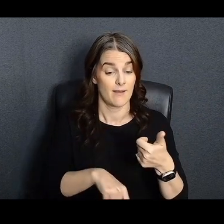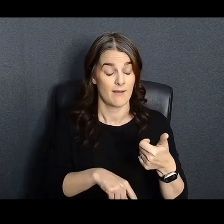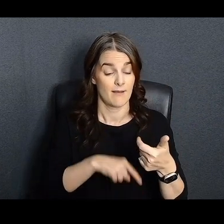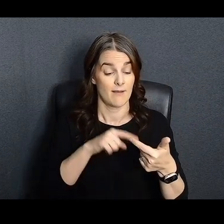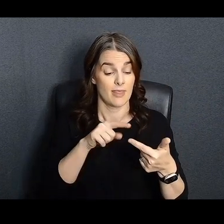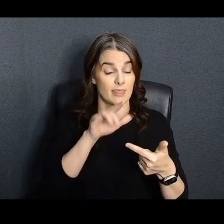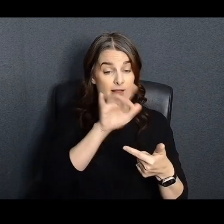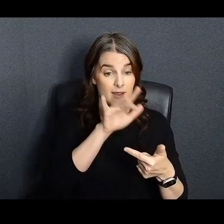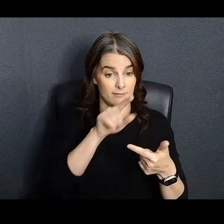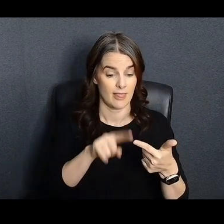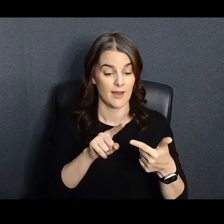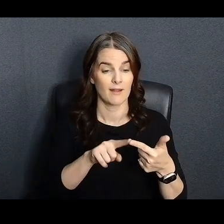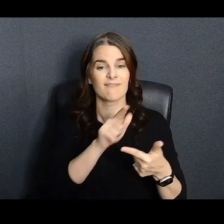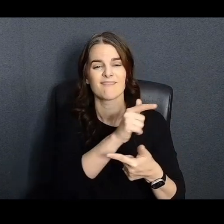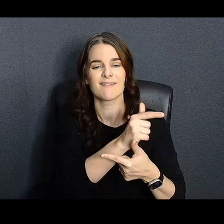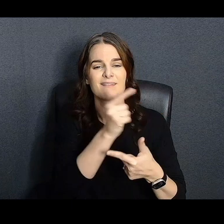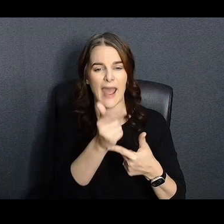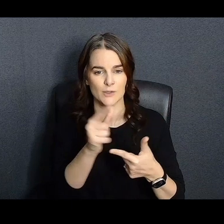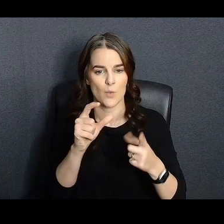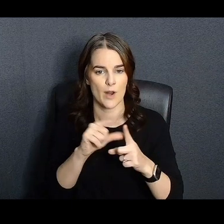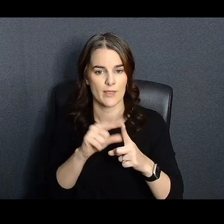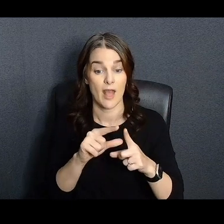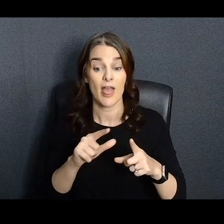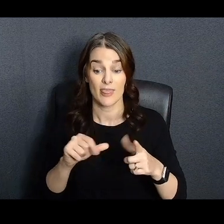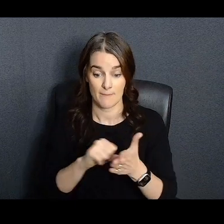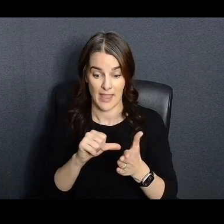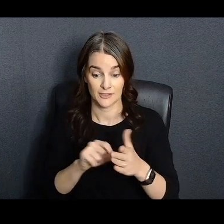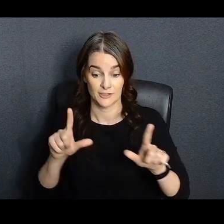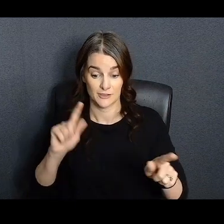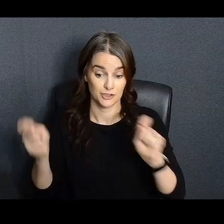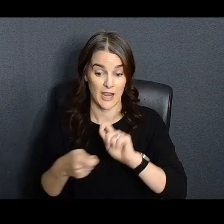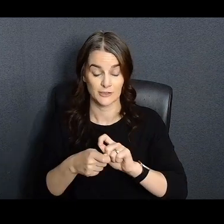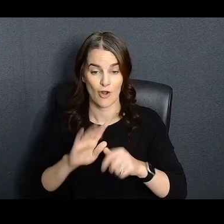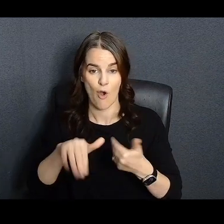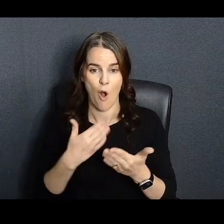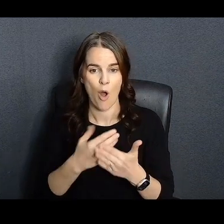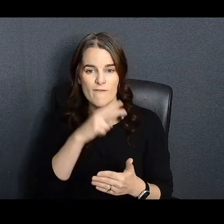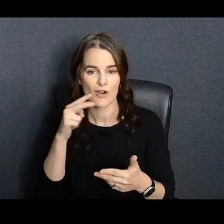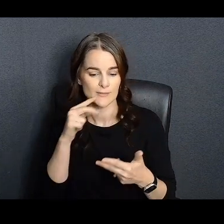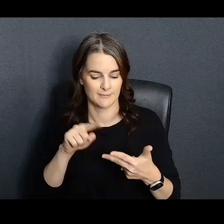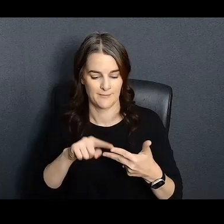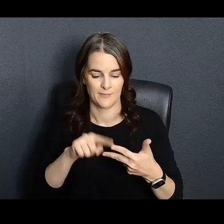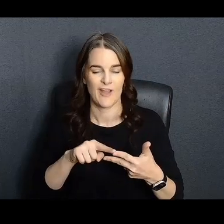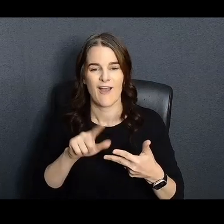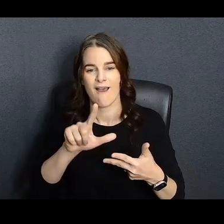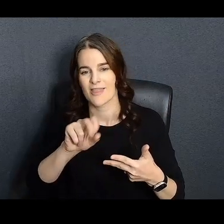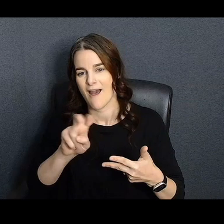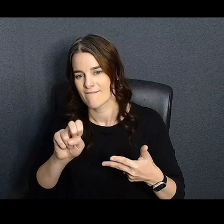You'll notice that the page changed so that it's all verbs. I'll say, love.